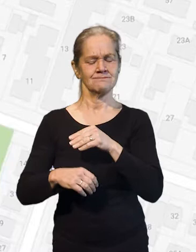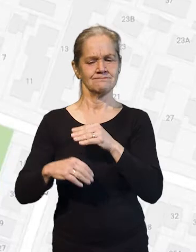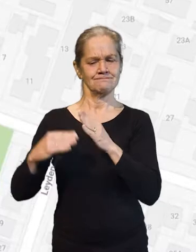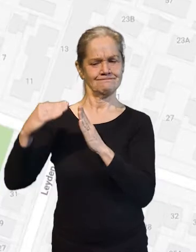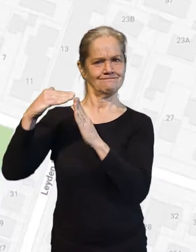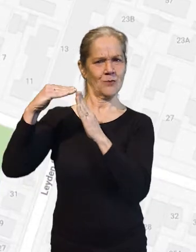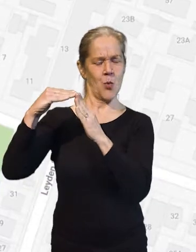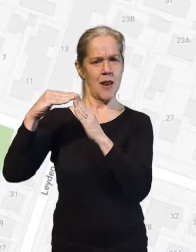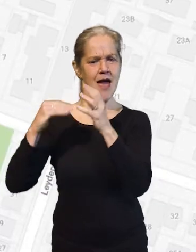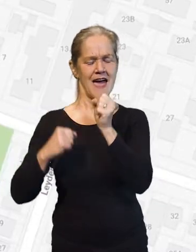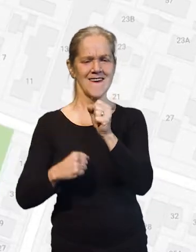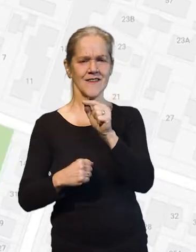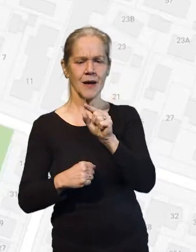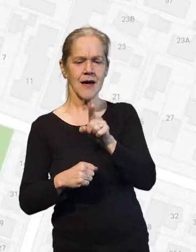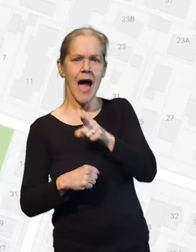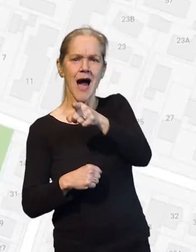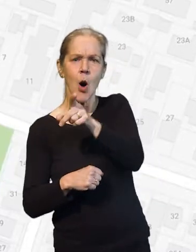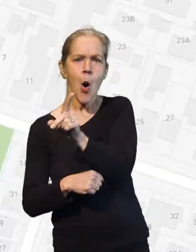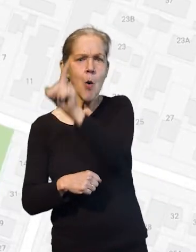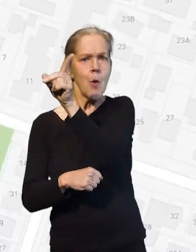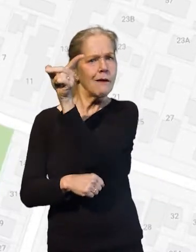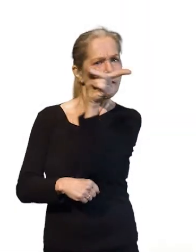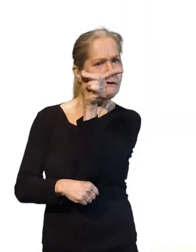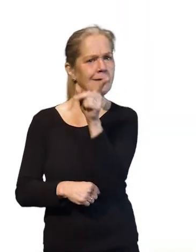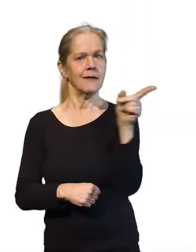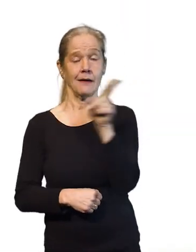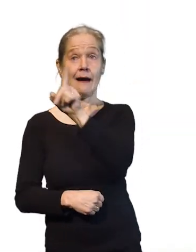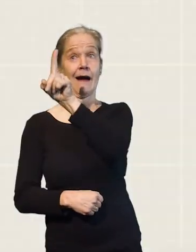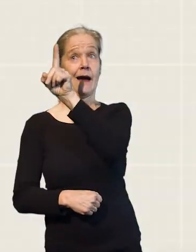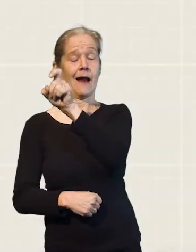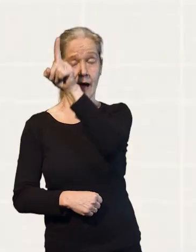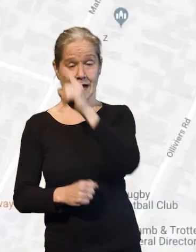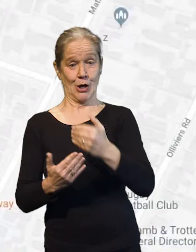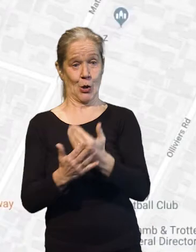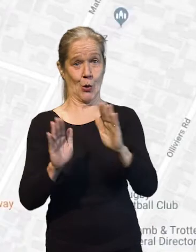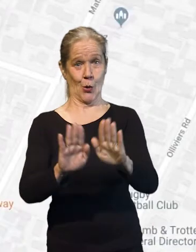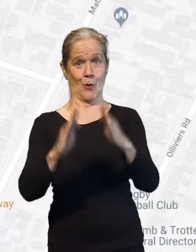If you click that, it will take you to directions. So this will open a new window.